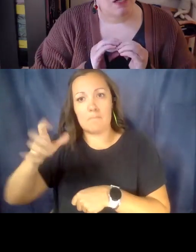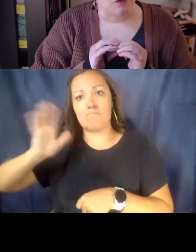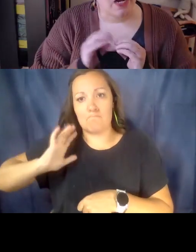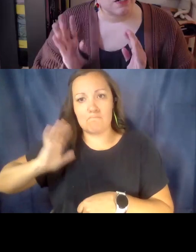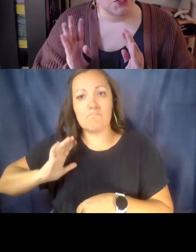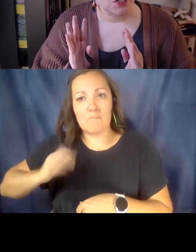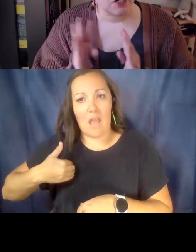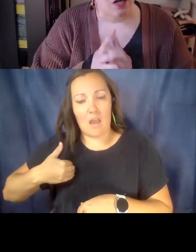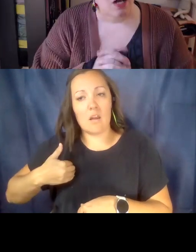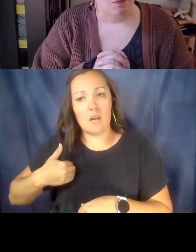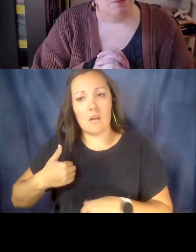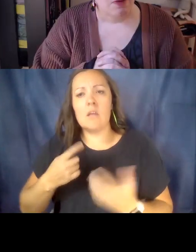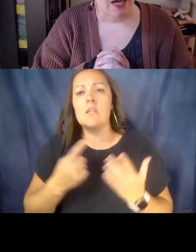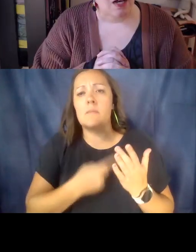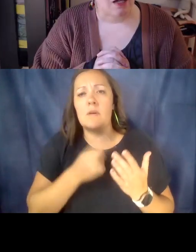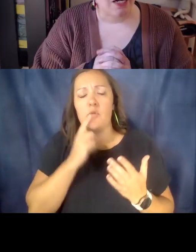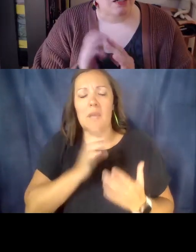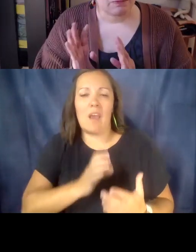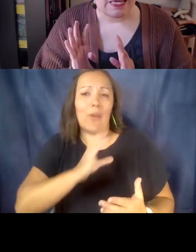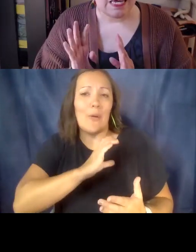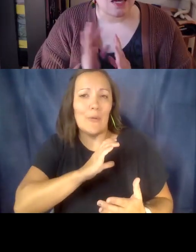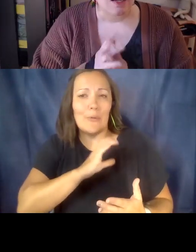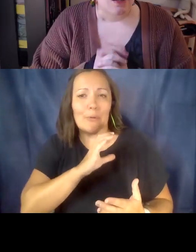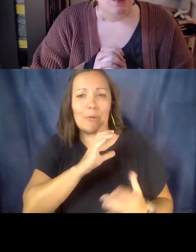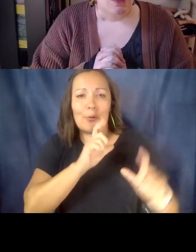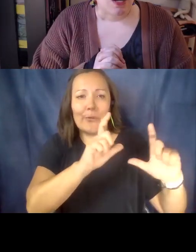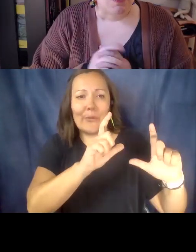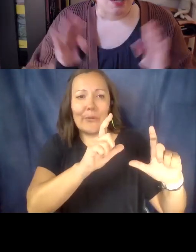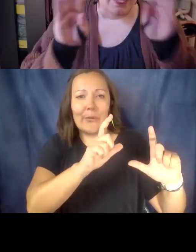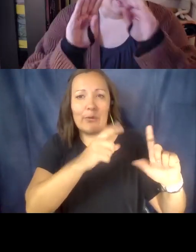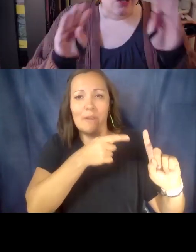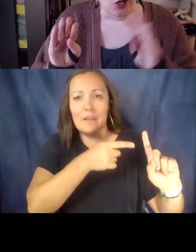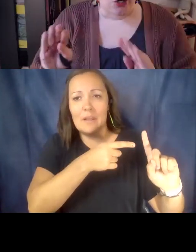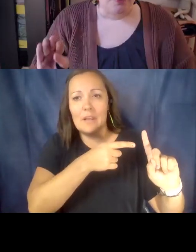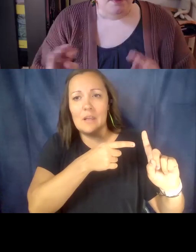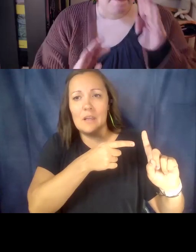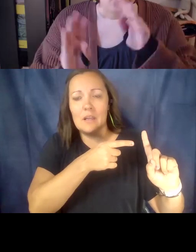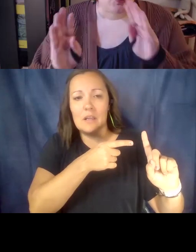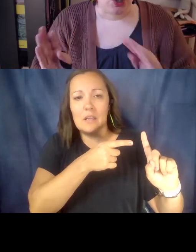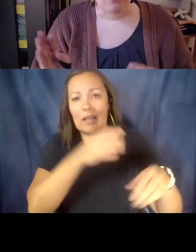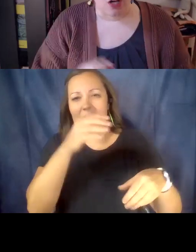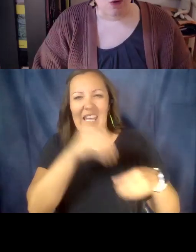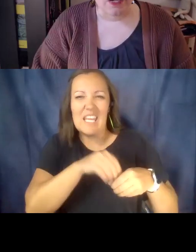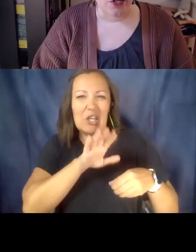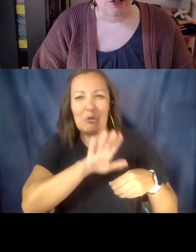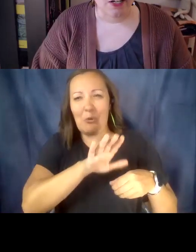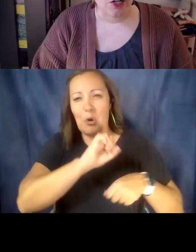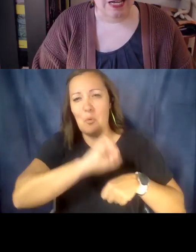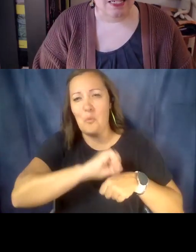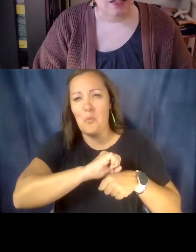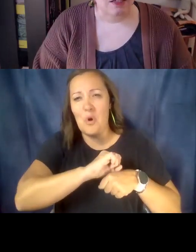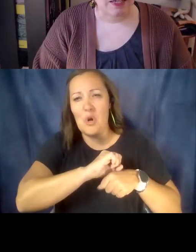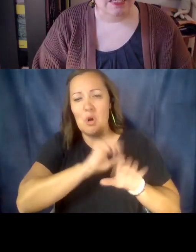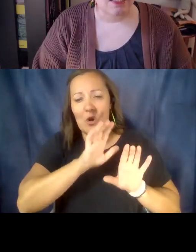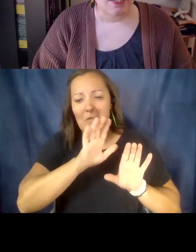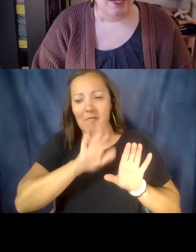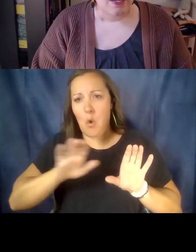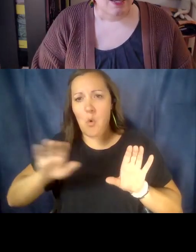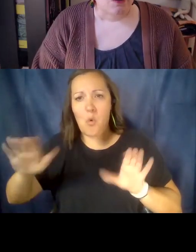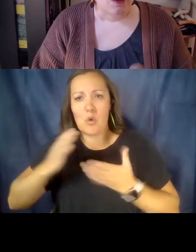a little character icon here it would be in your workflow and in your lesson list and there were